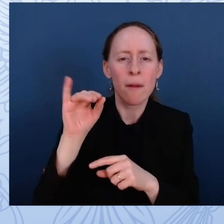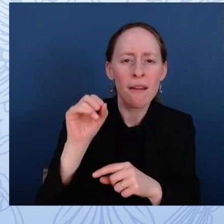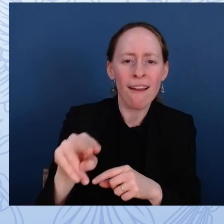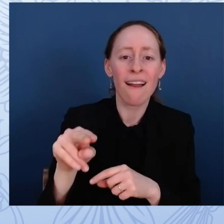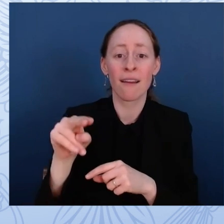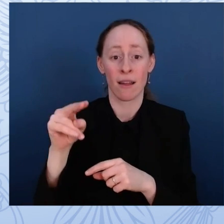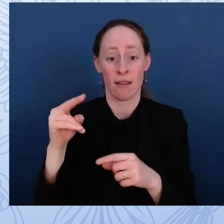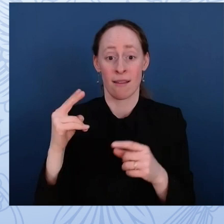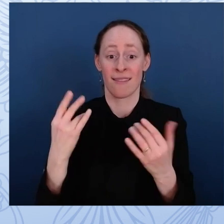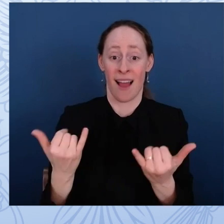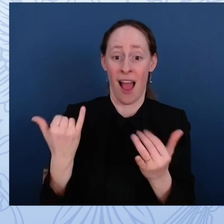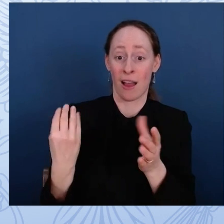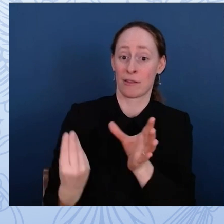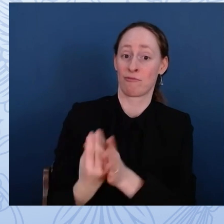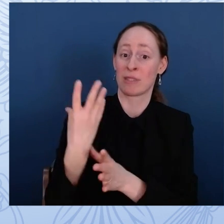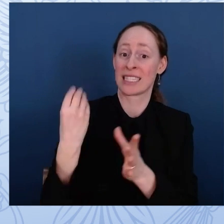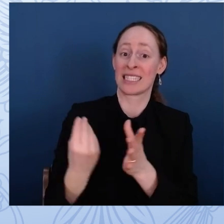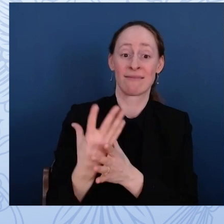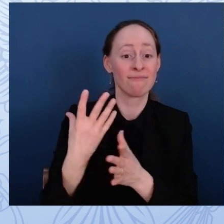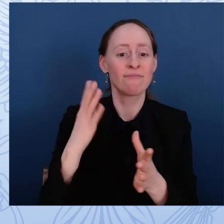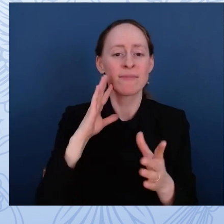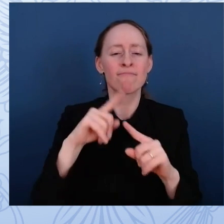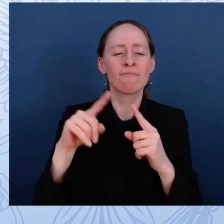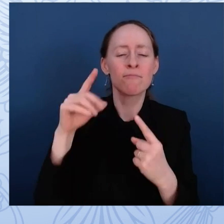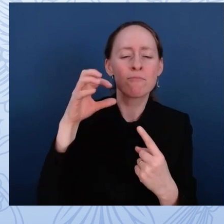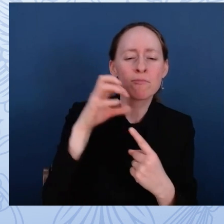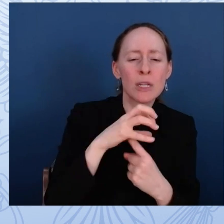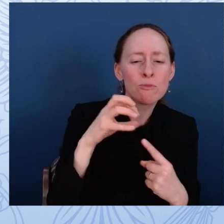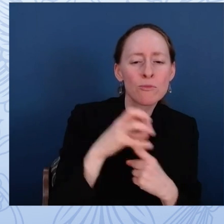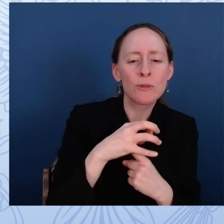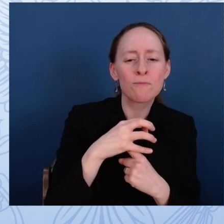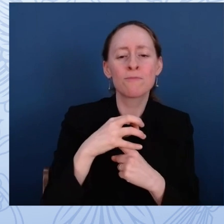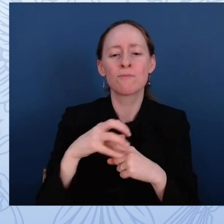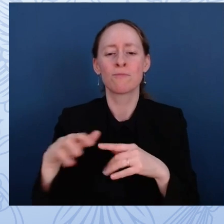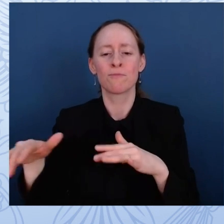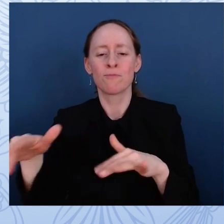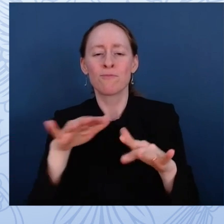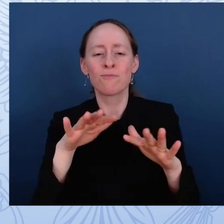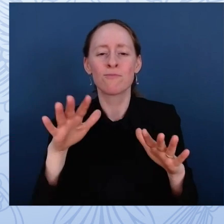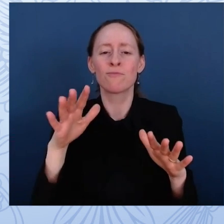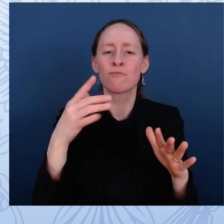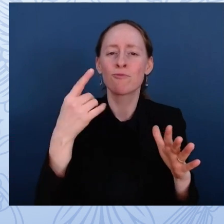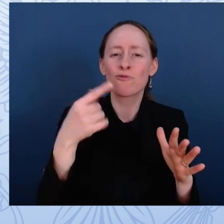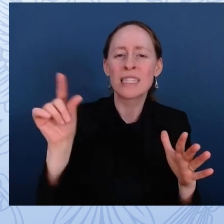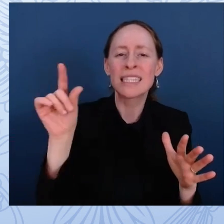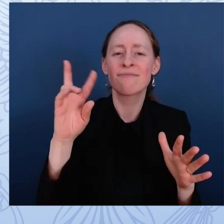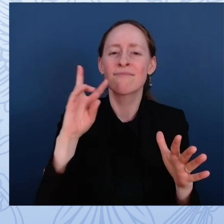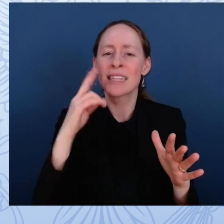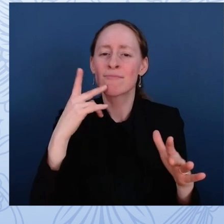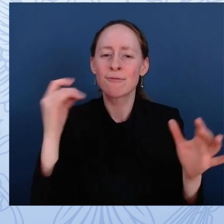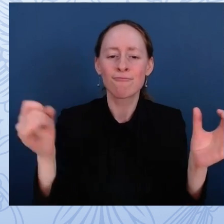some wonderful greens and some fava beans and some wonderful seasonal leaves as well